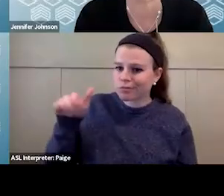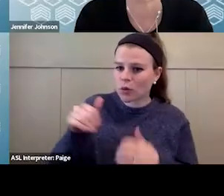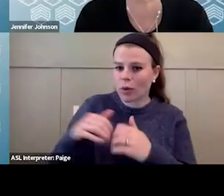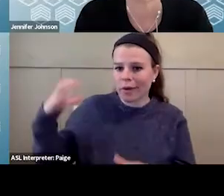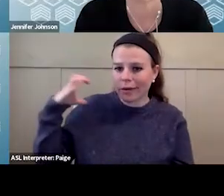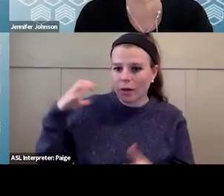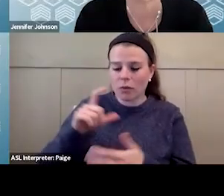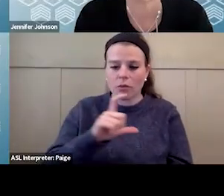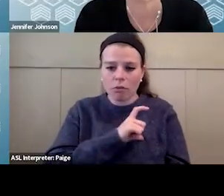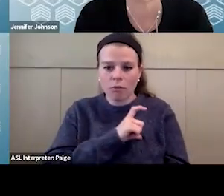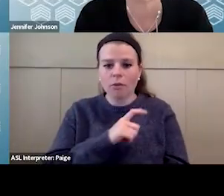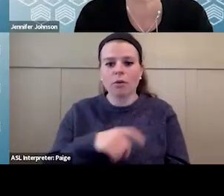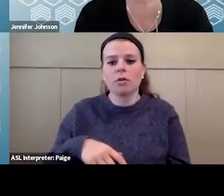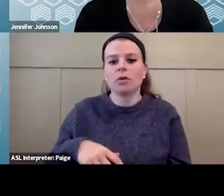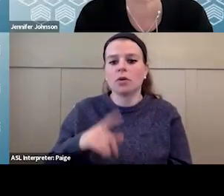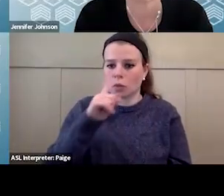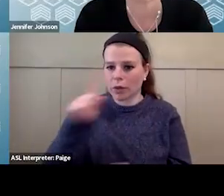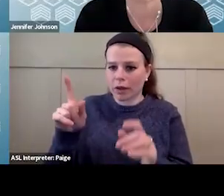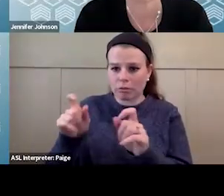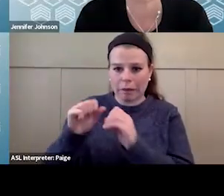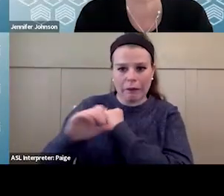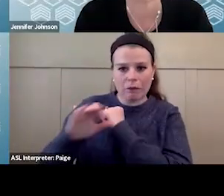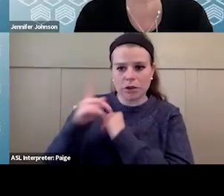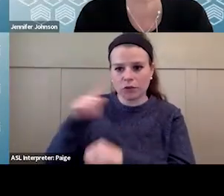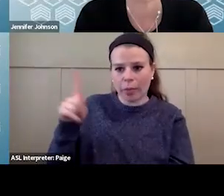Open it up, uh, to them, um, your stakeholders.